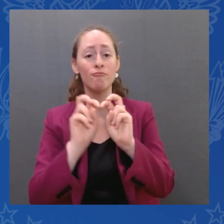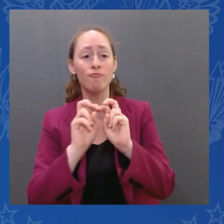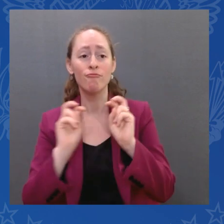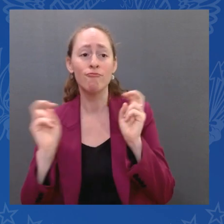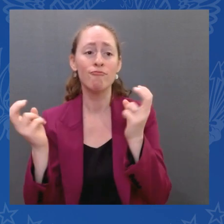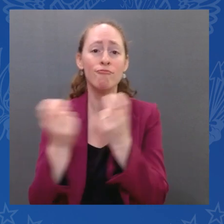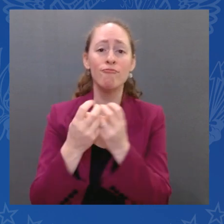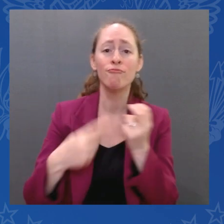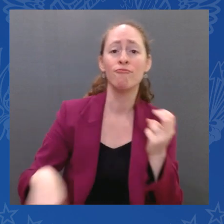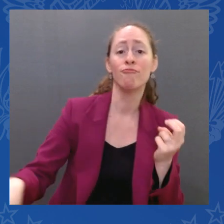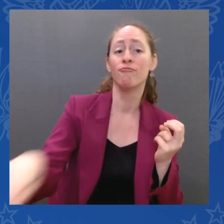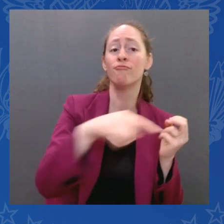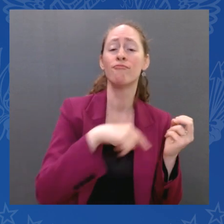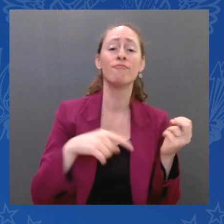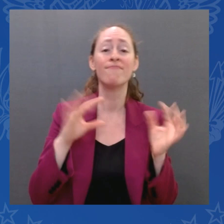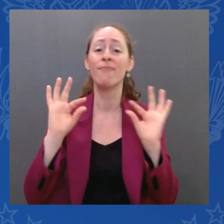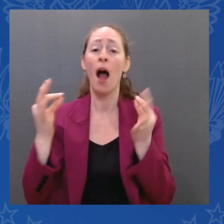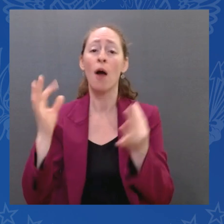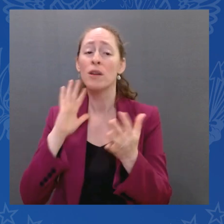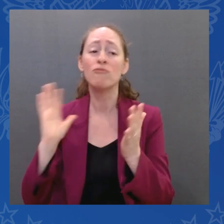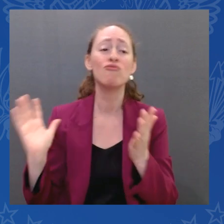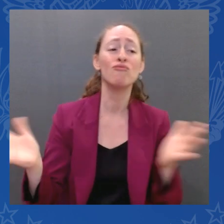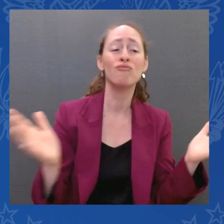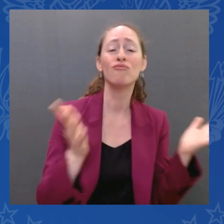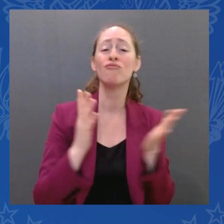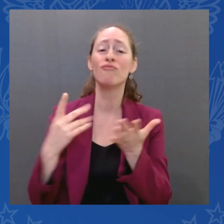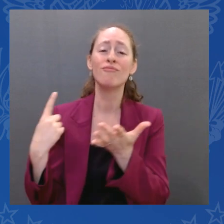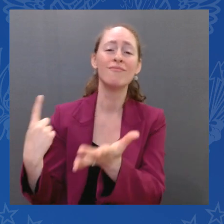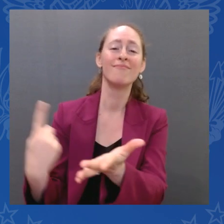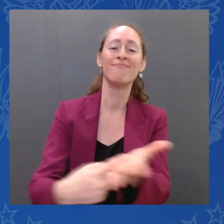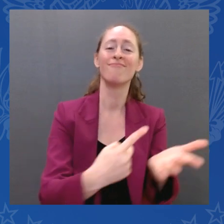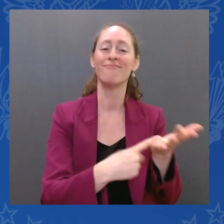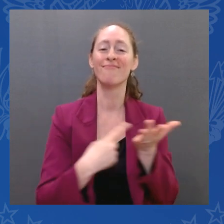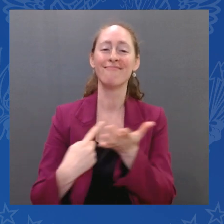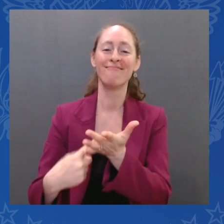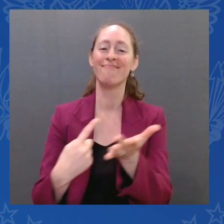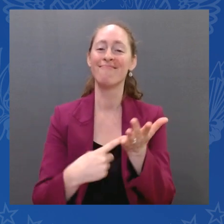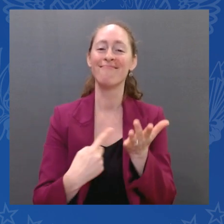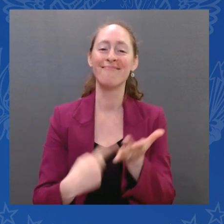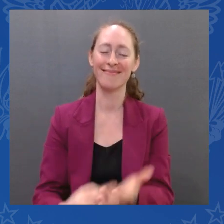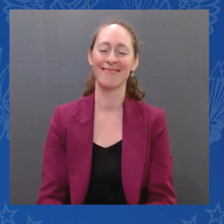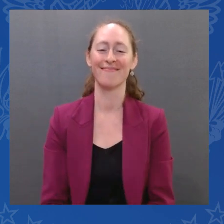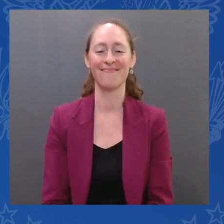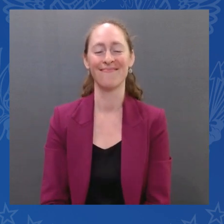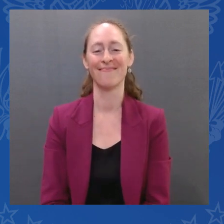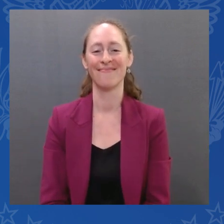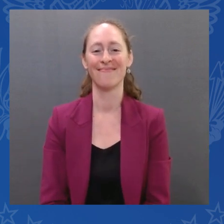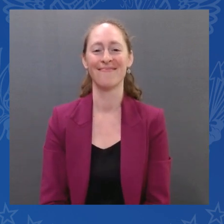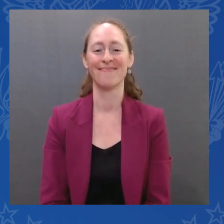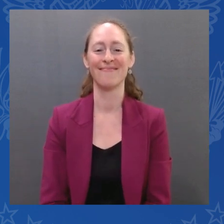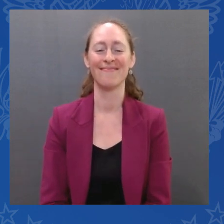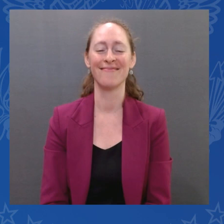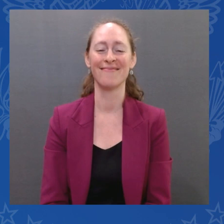all about what happened in the Holocaust. "Why weren't the tra- -- tracks bombed? Why did we not -- why, why, why?"